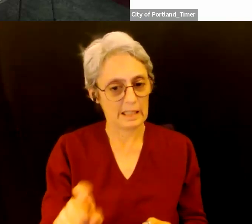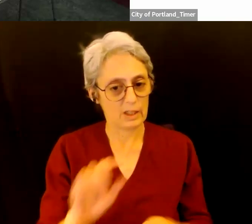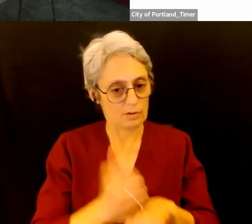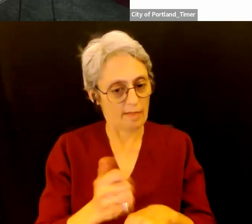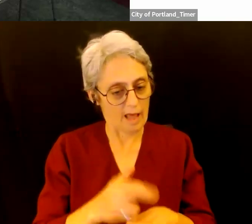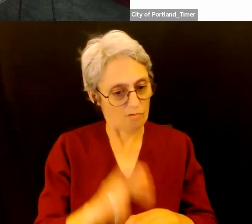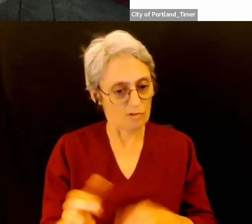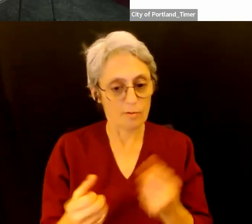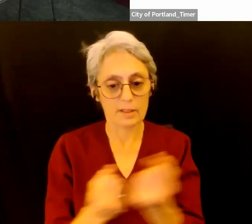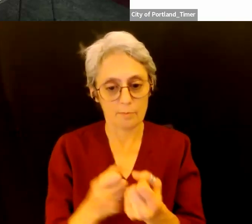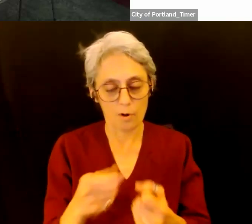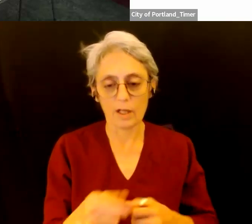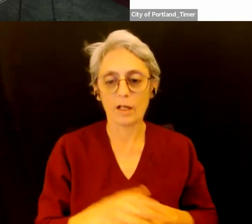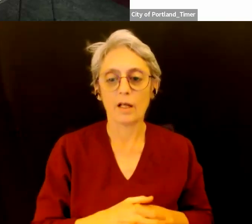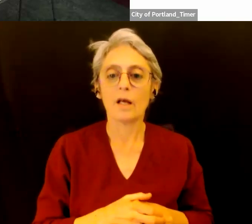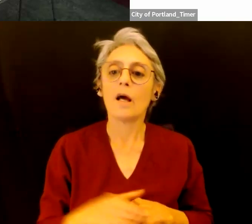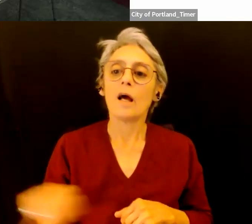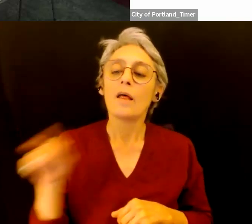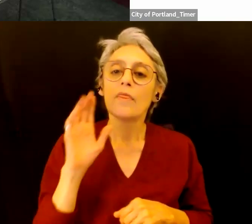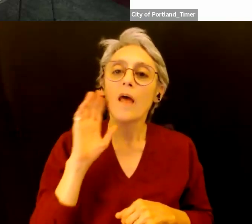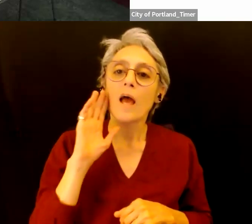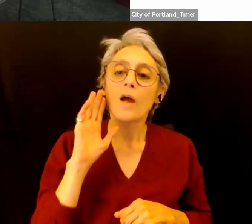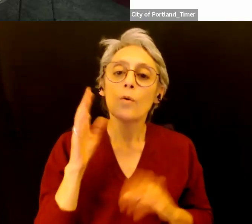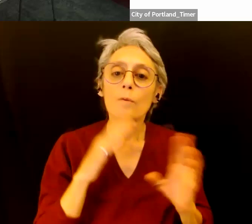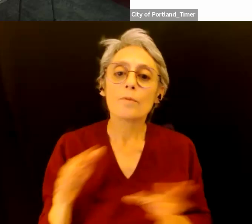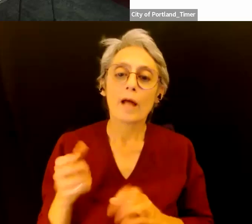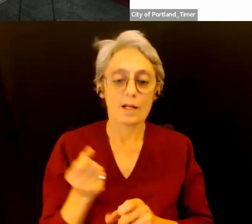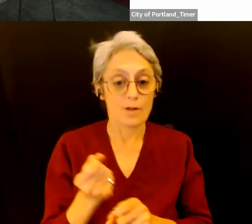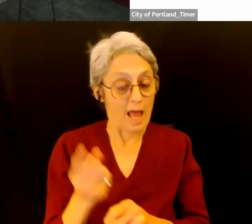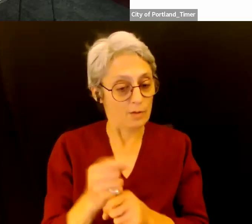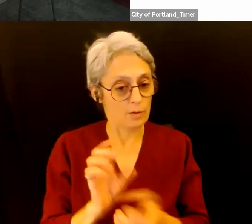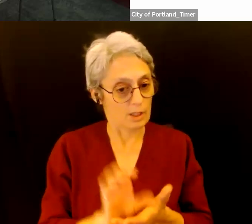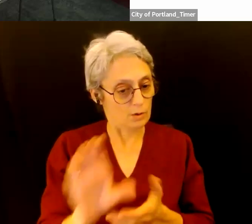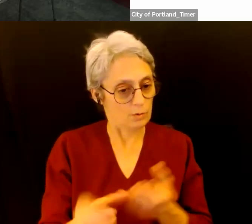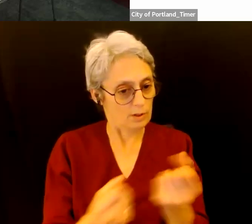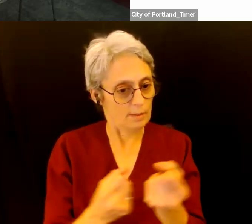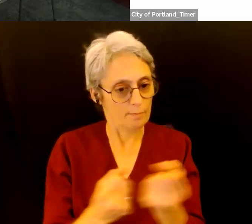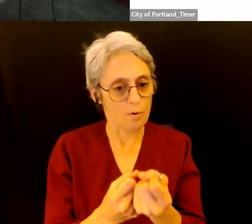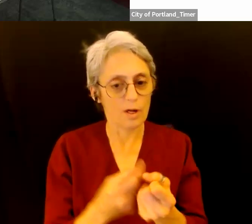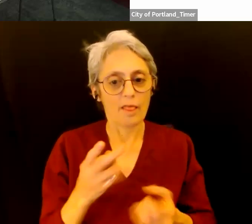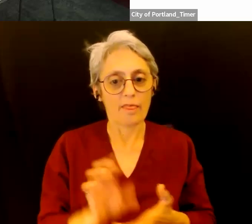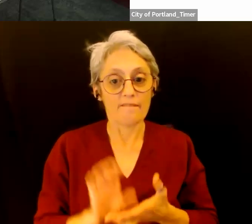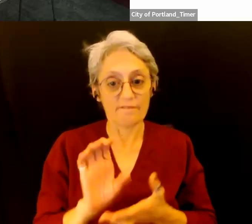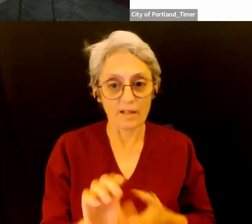They were going to annually support the funding of this restroom.